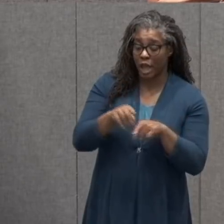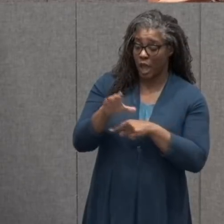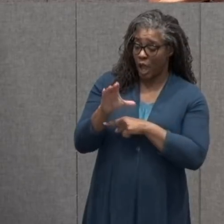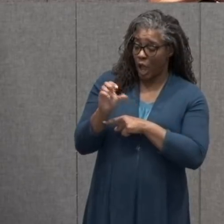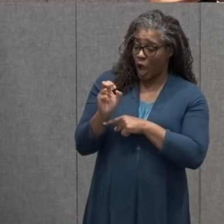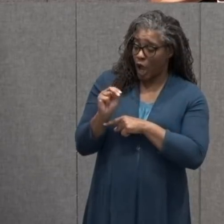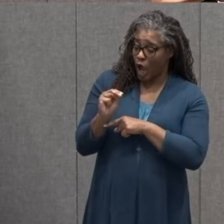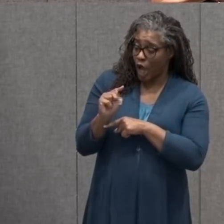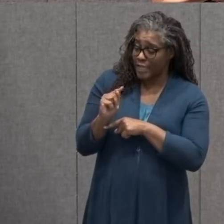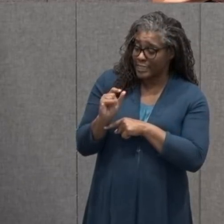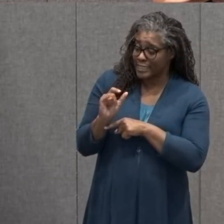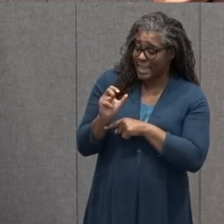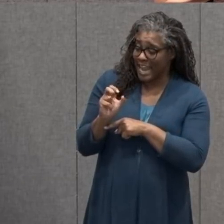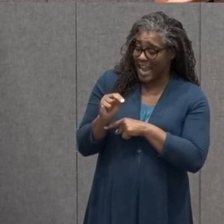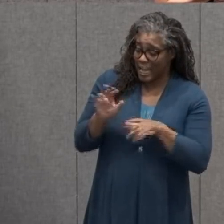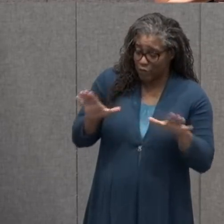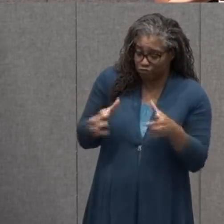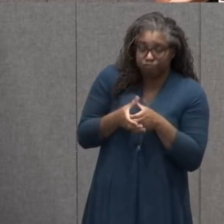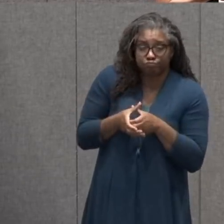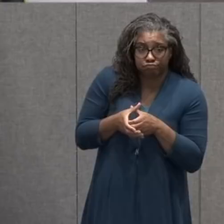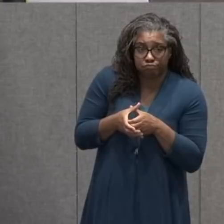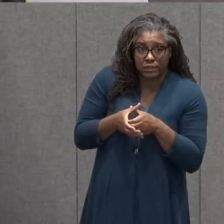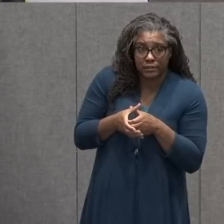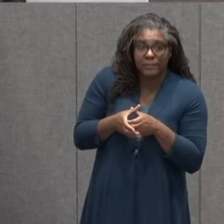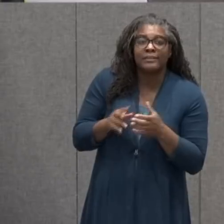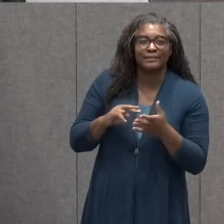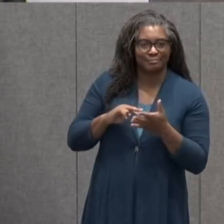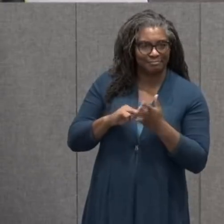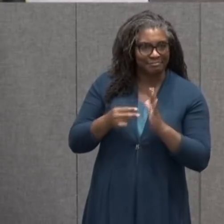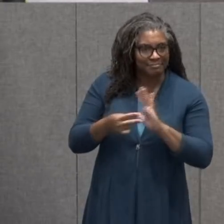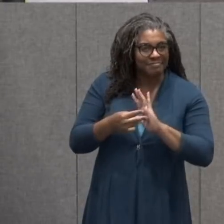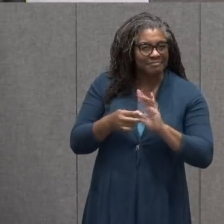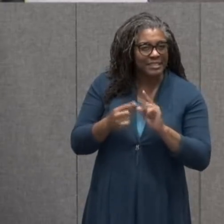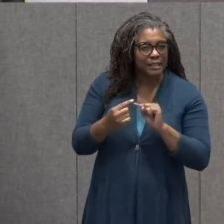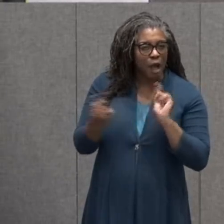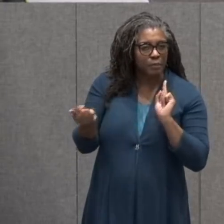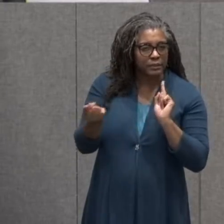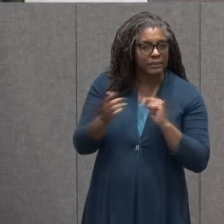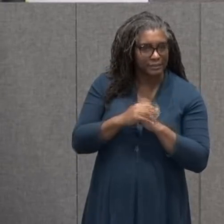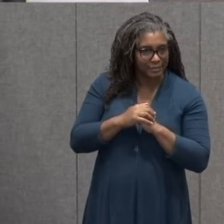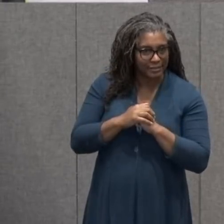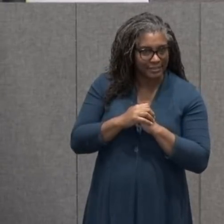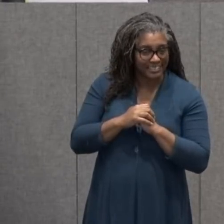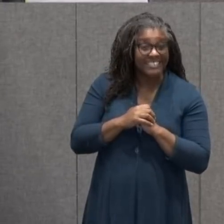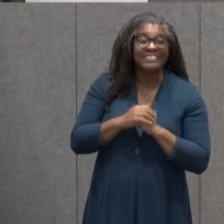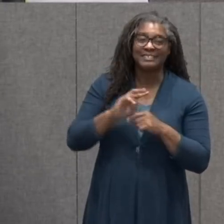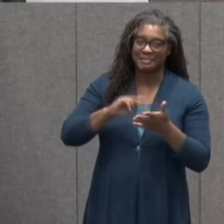You may have a different one, and that's great. So an antonym, I get another two points.